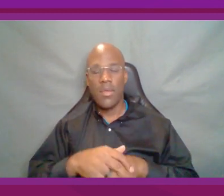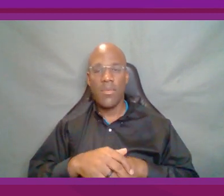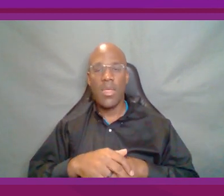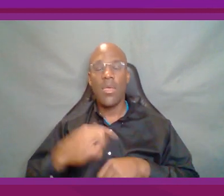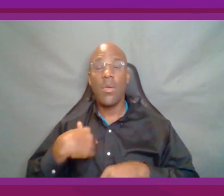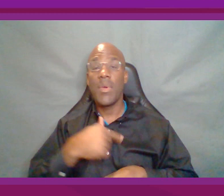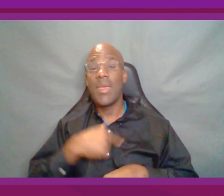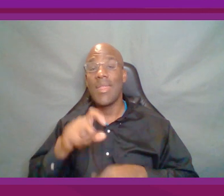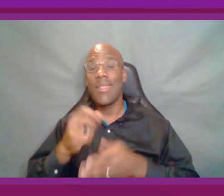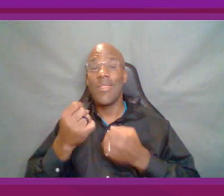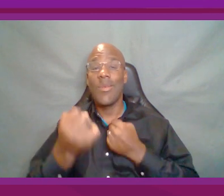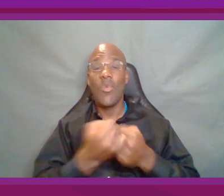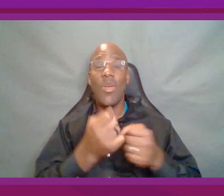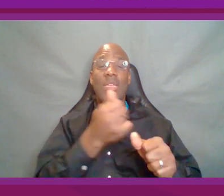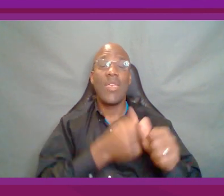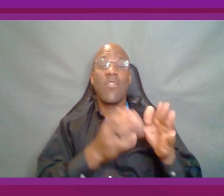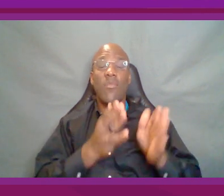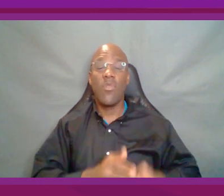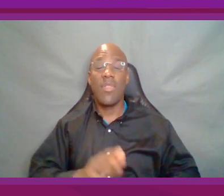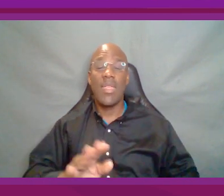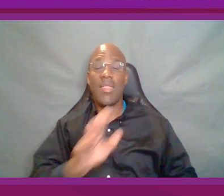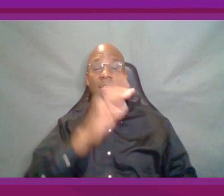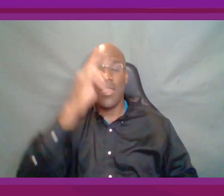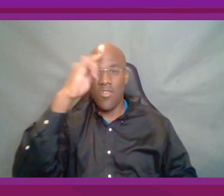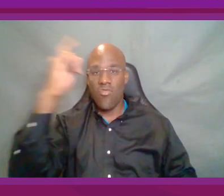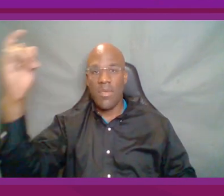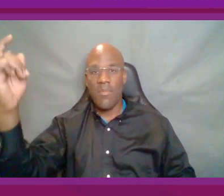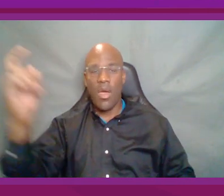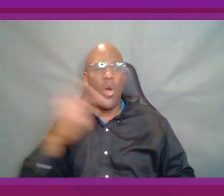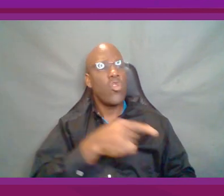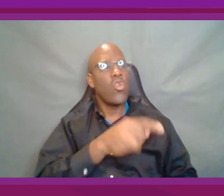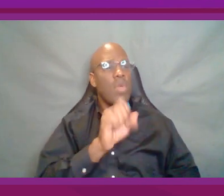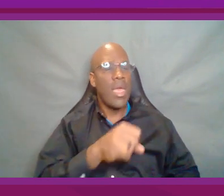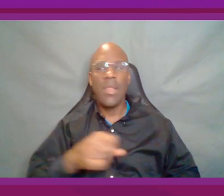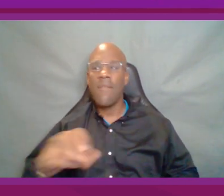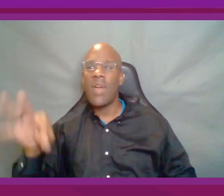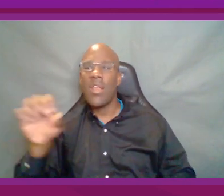each person in their dream, not, this is the type of job person with a disability can get. I often